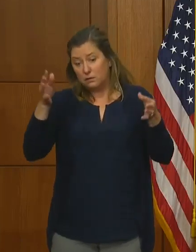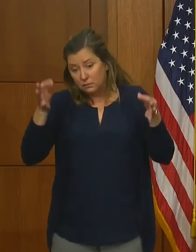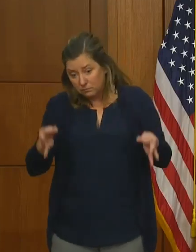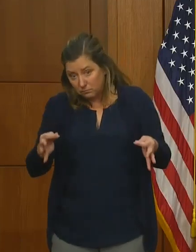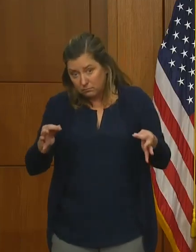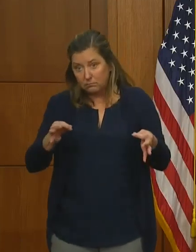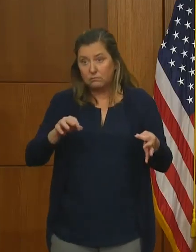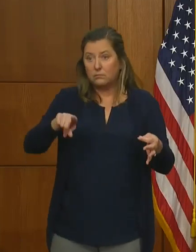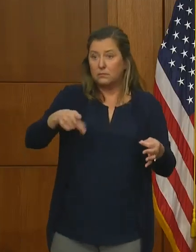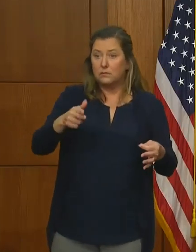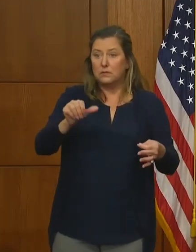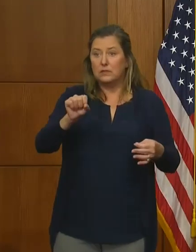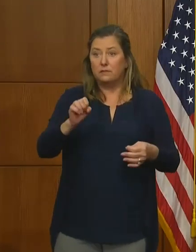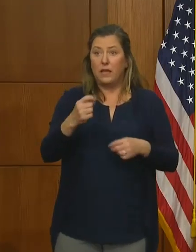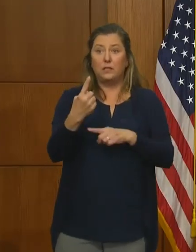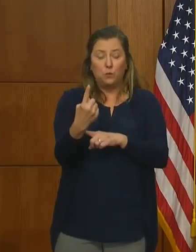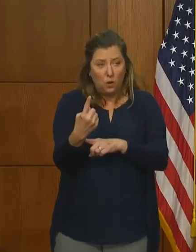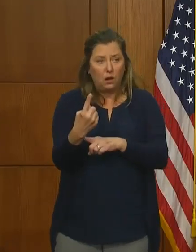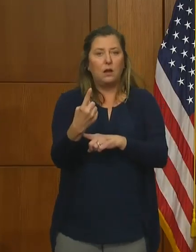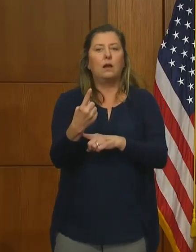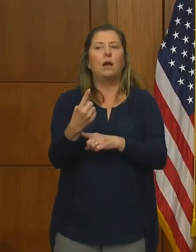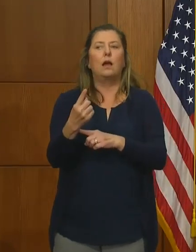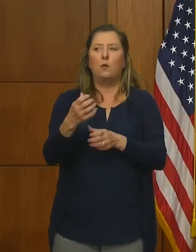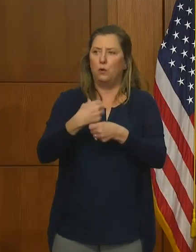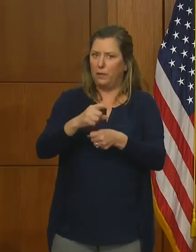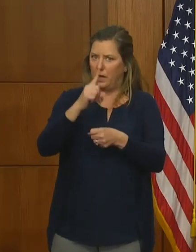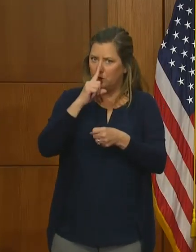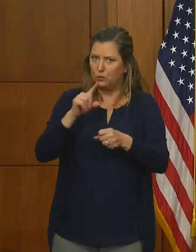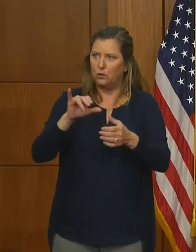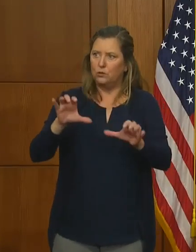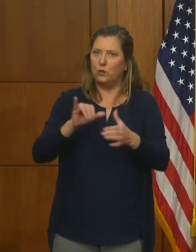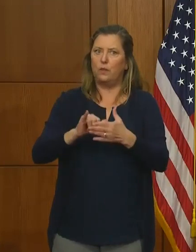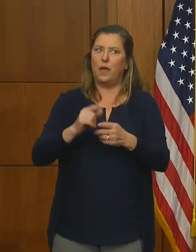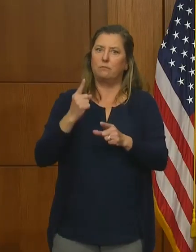WHEN I- MAKE THE DECISION ON ON